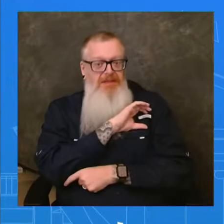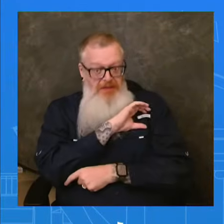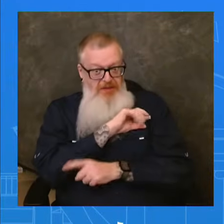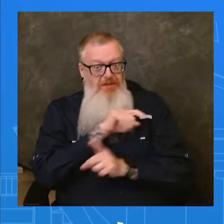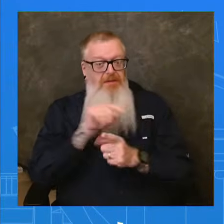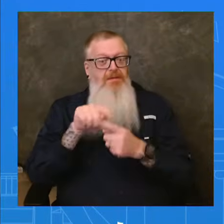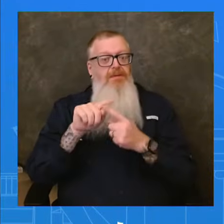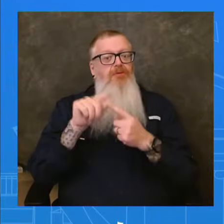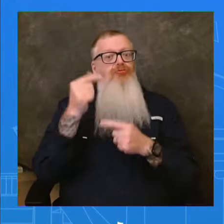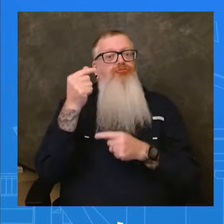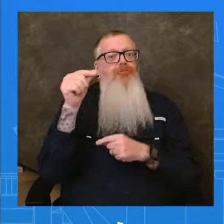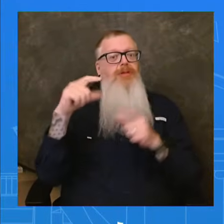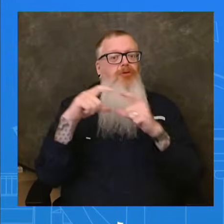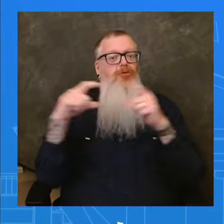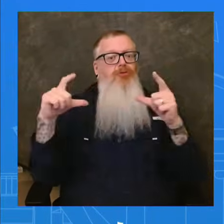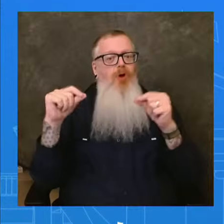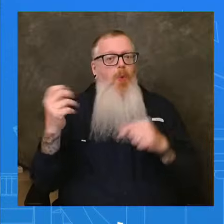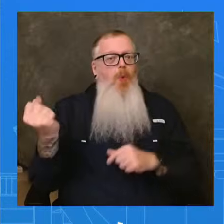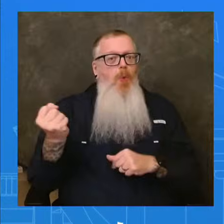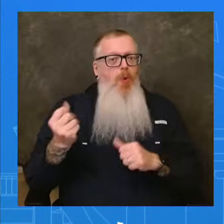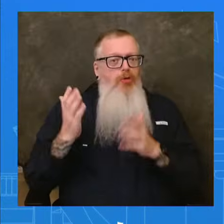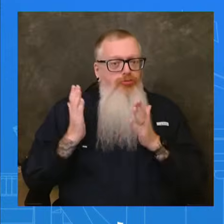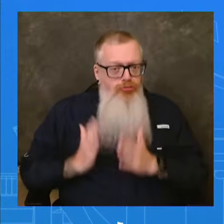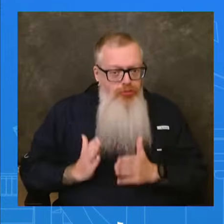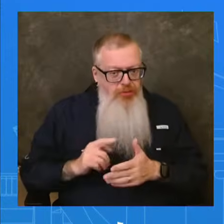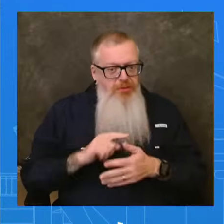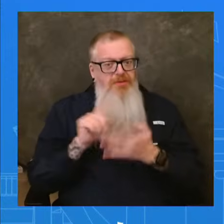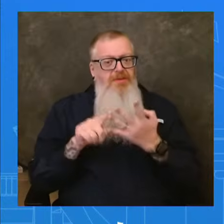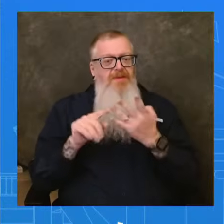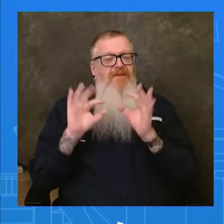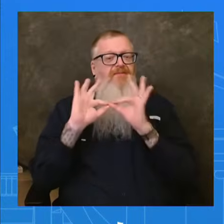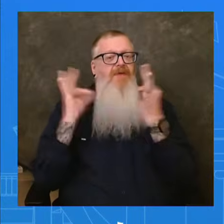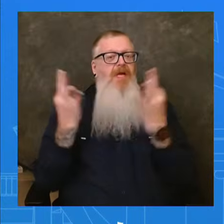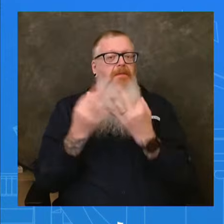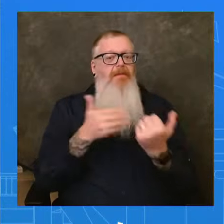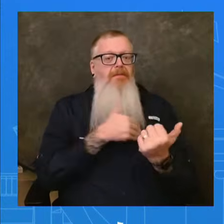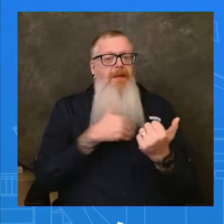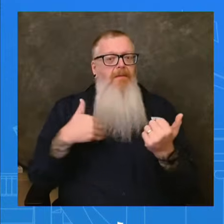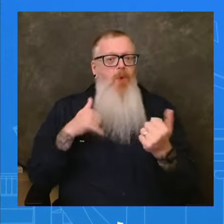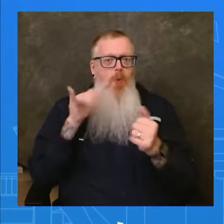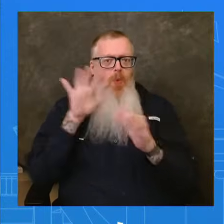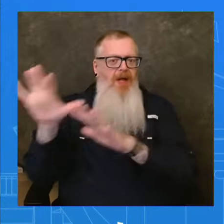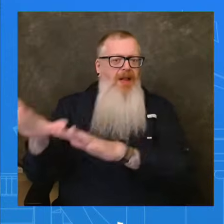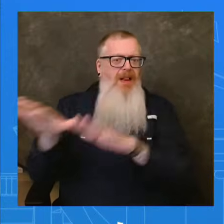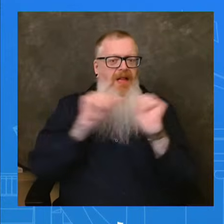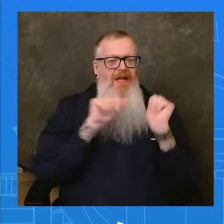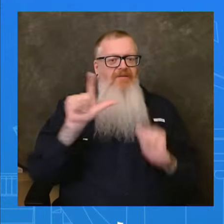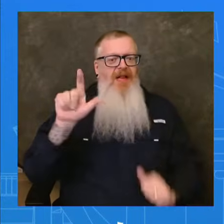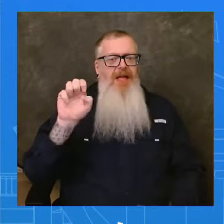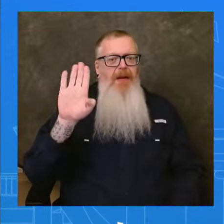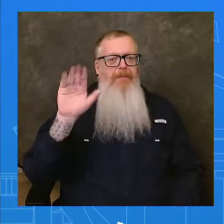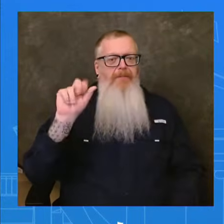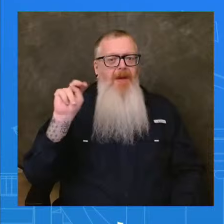We have reserved seats for Americans and their family members on daily commercial airlines that continue to fly out of Beirut,